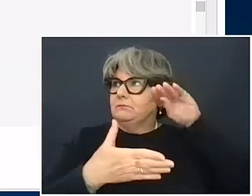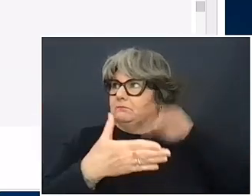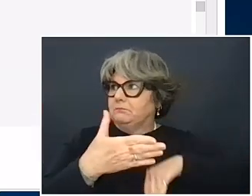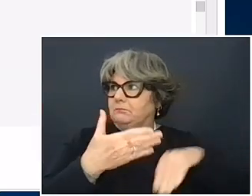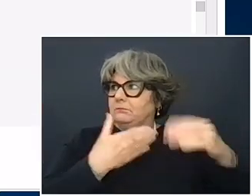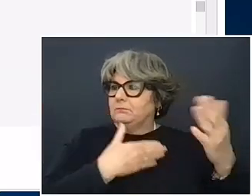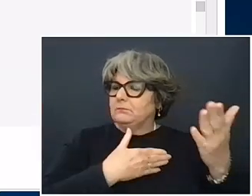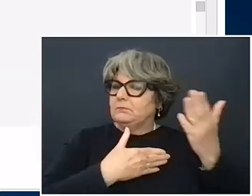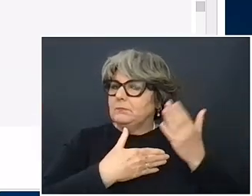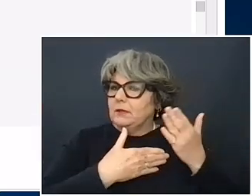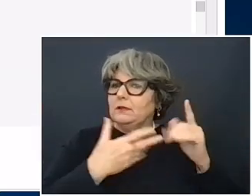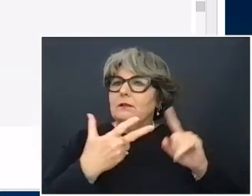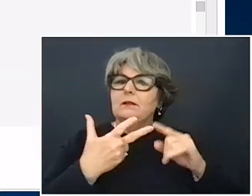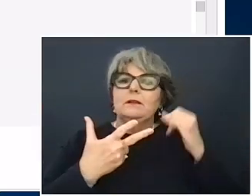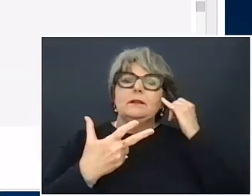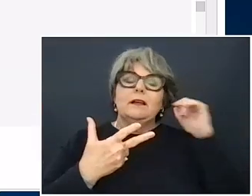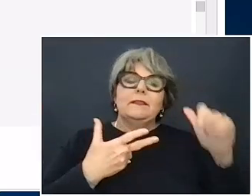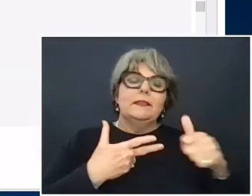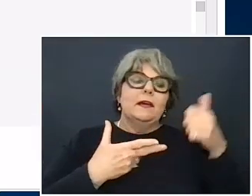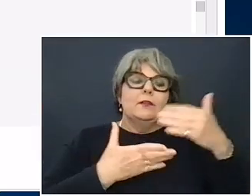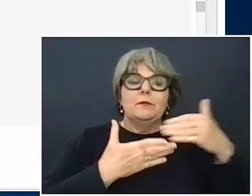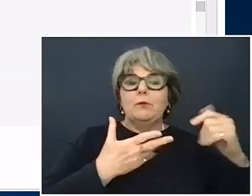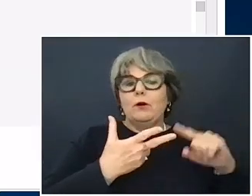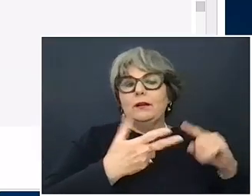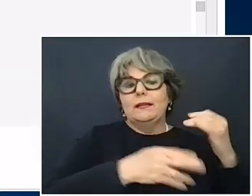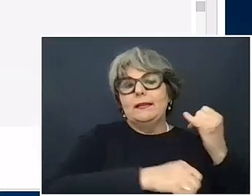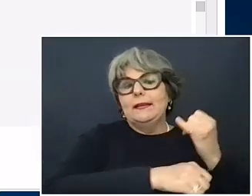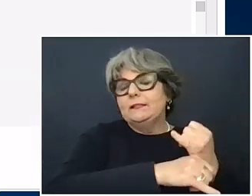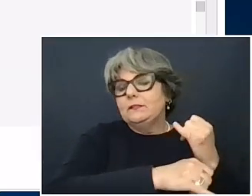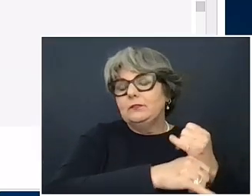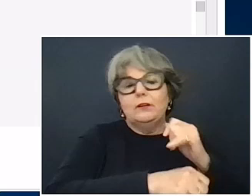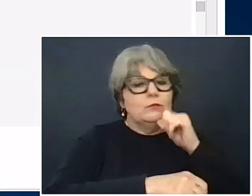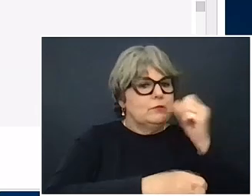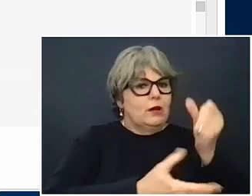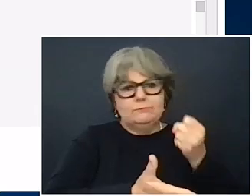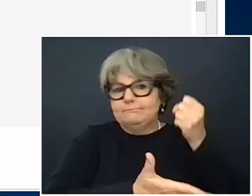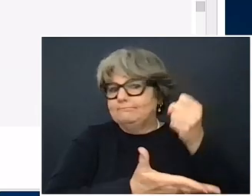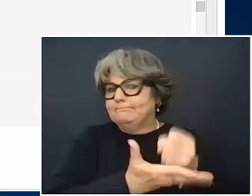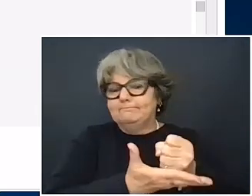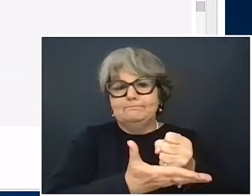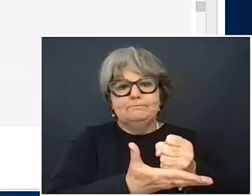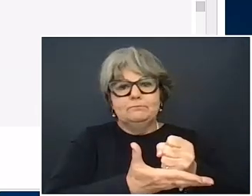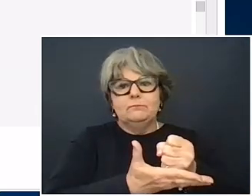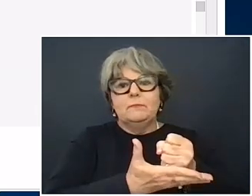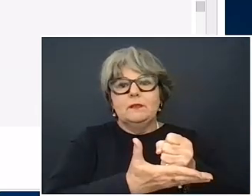Let's think about the other piece. Institutions that are not accredited. This would put us in the position of